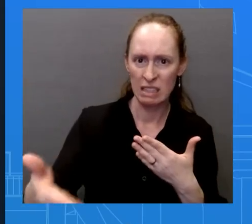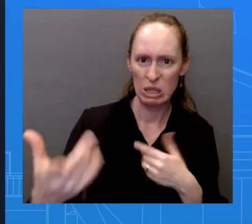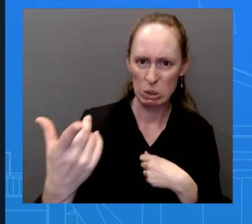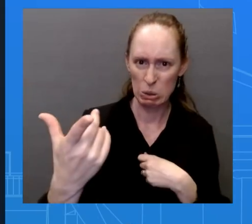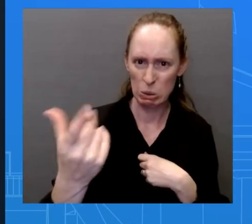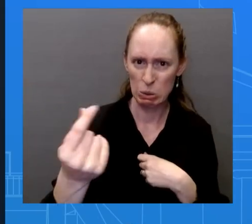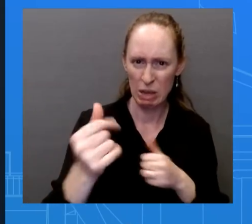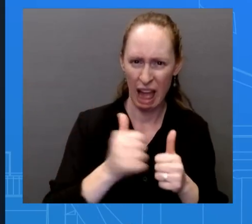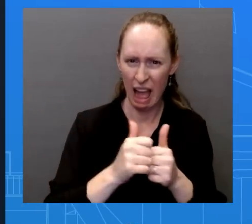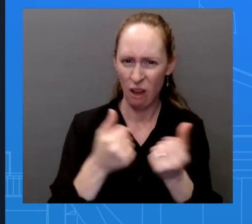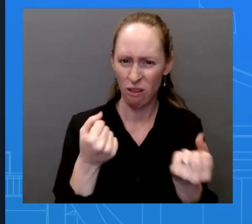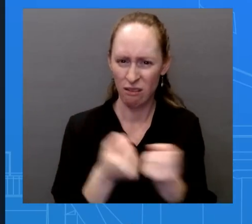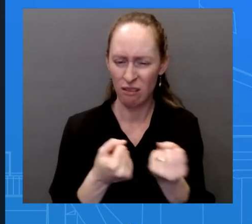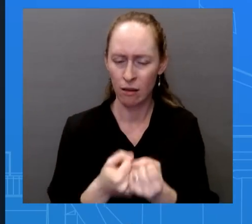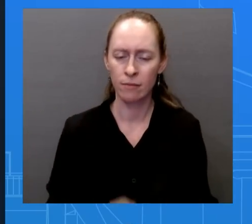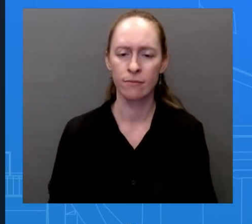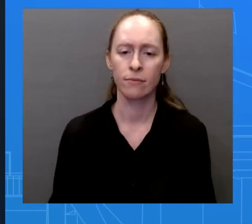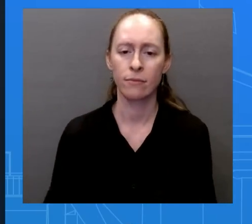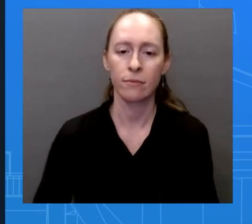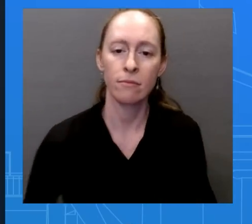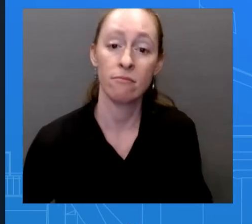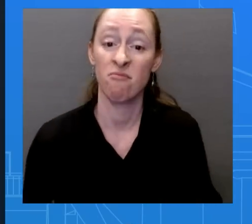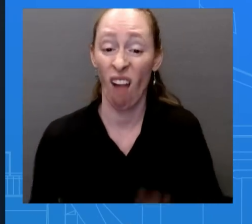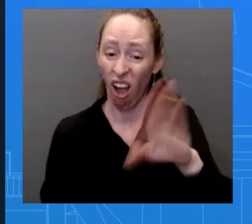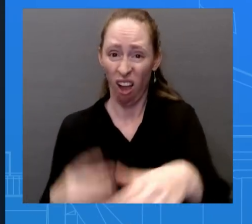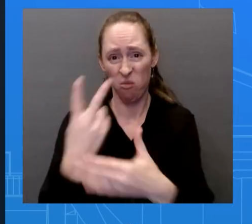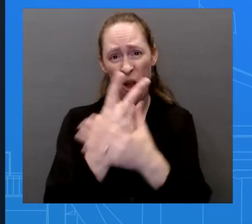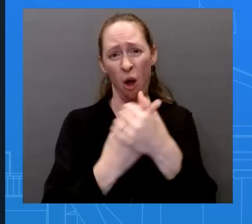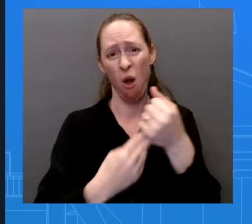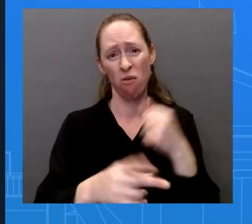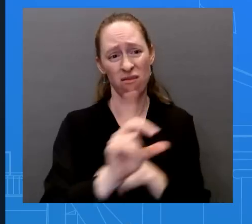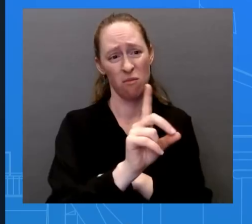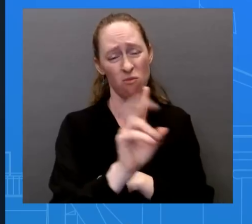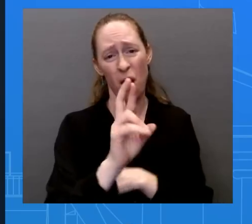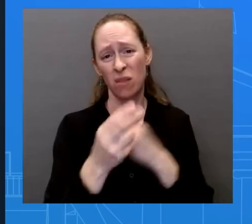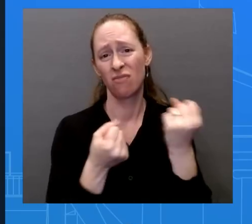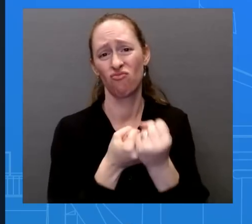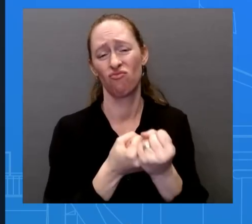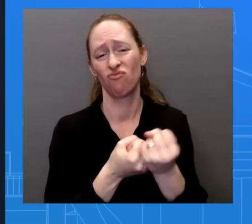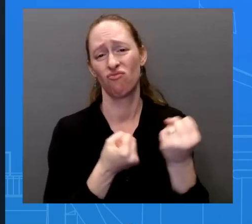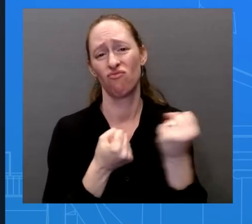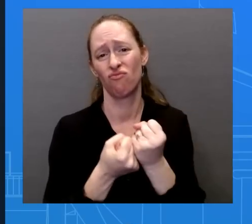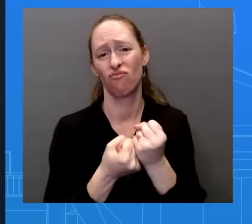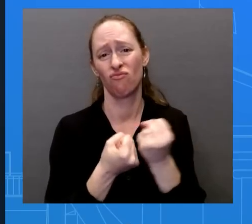and the funding that has been approved by Congress -- the $40 billion not too long ago,